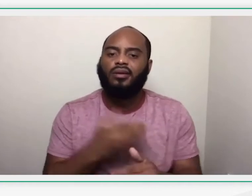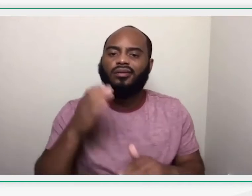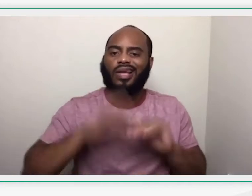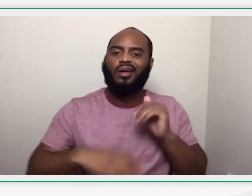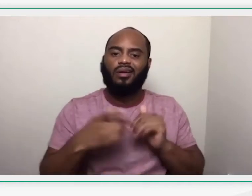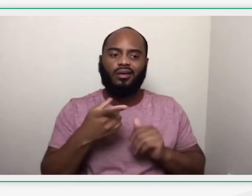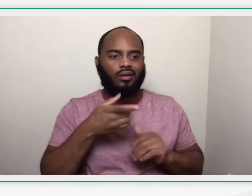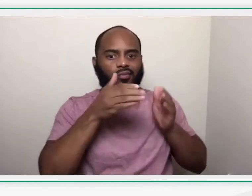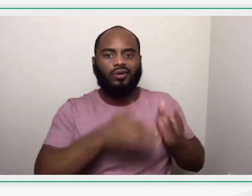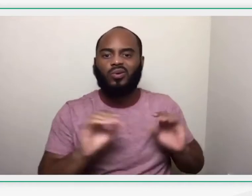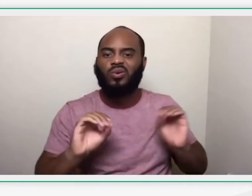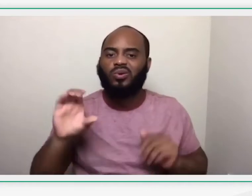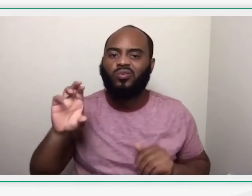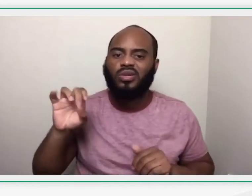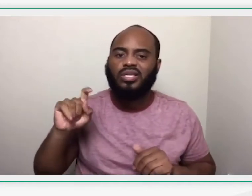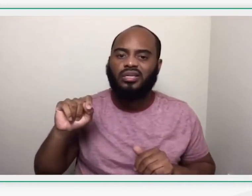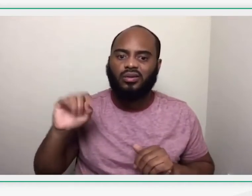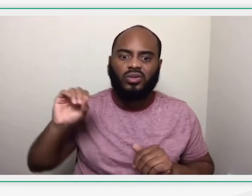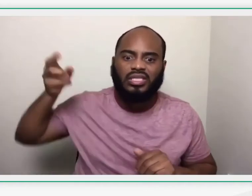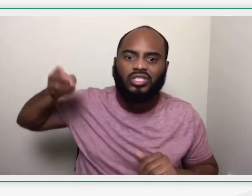Credit allows you to have more power to purchase things